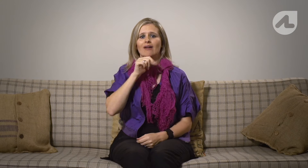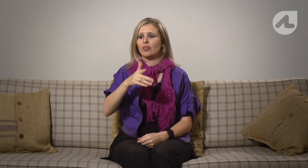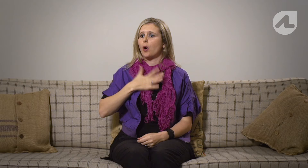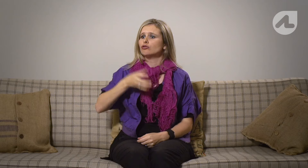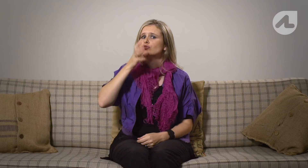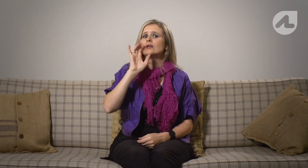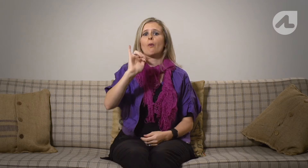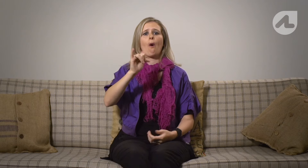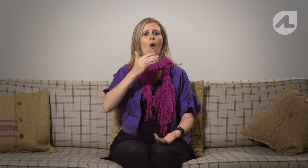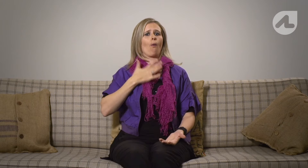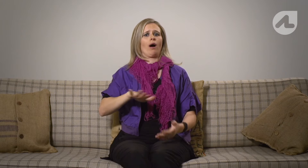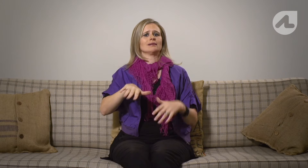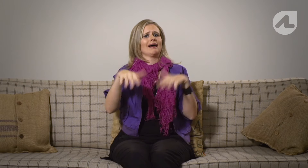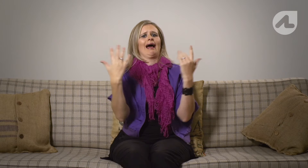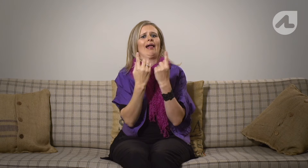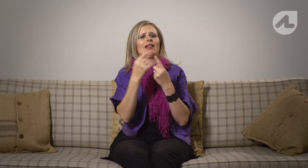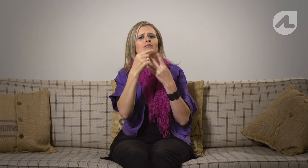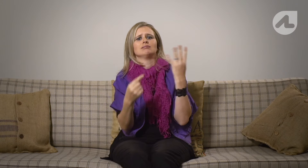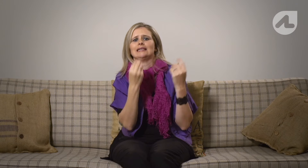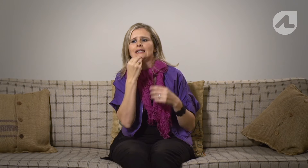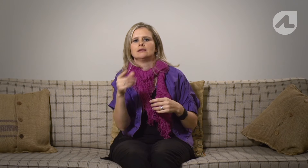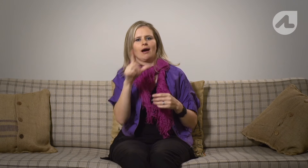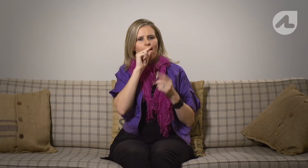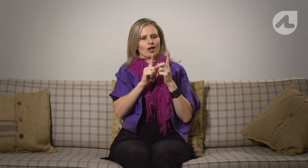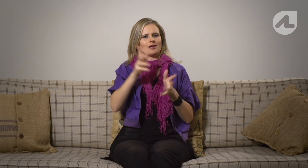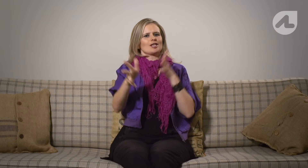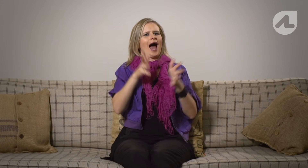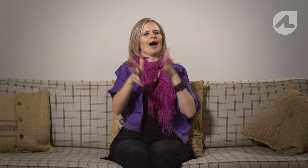If they want a drink, or they want anything, anything they want they can express...